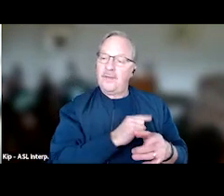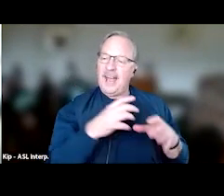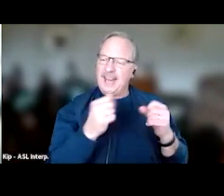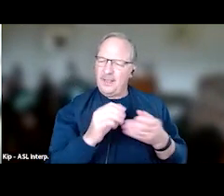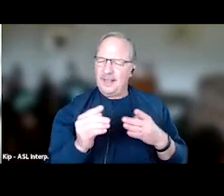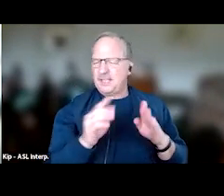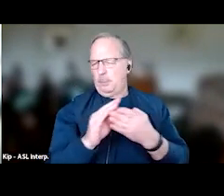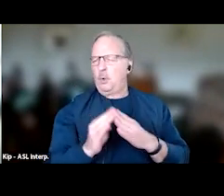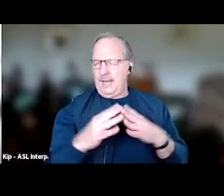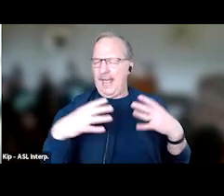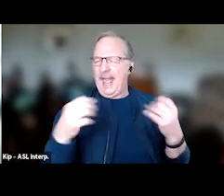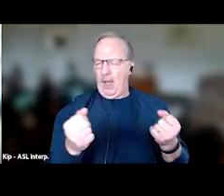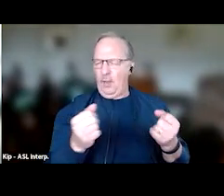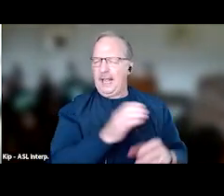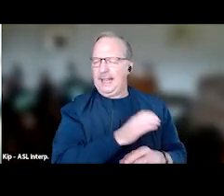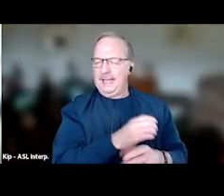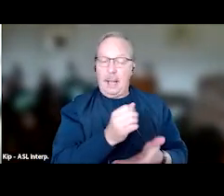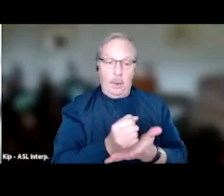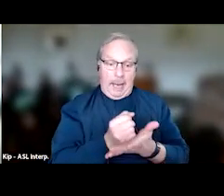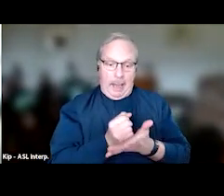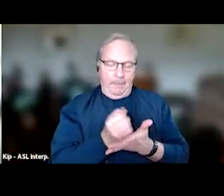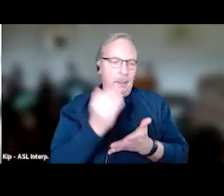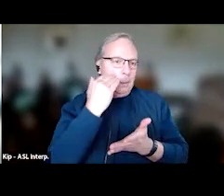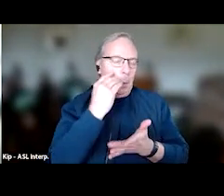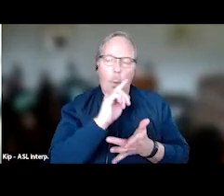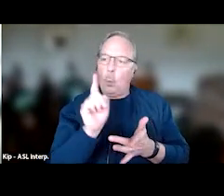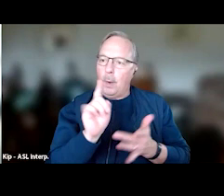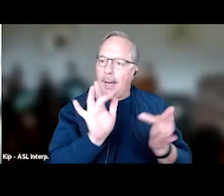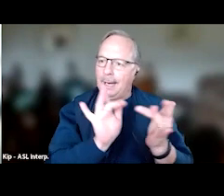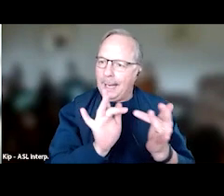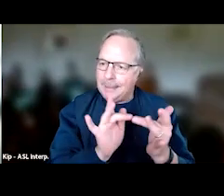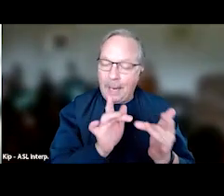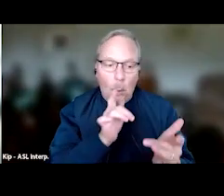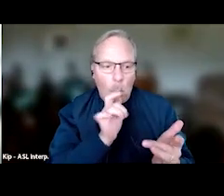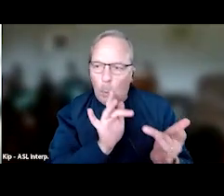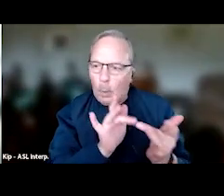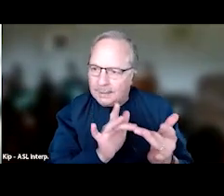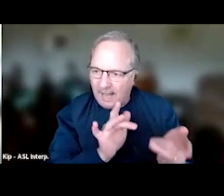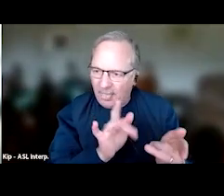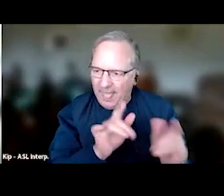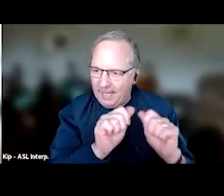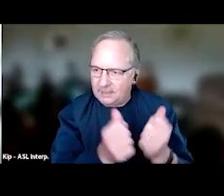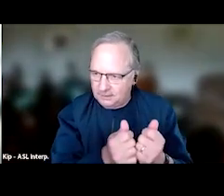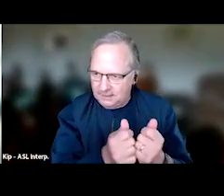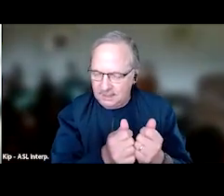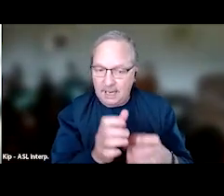and that would help me know where to contact or who to contact at that agency to get this data.